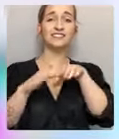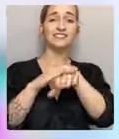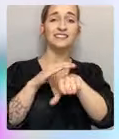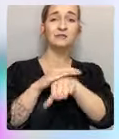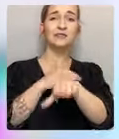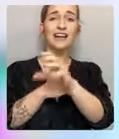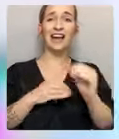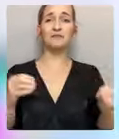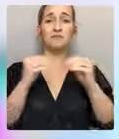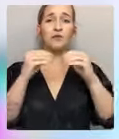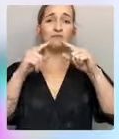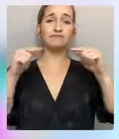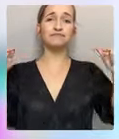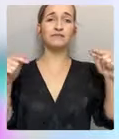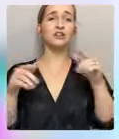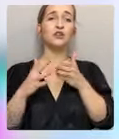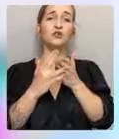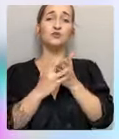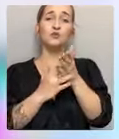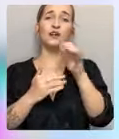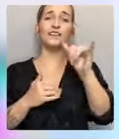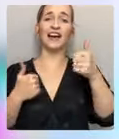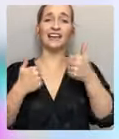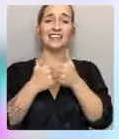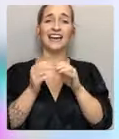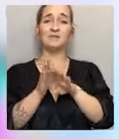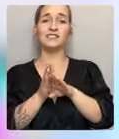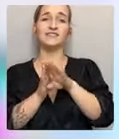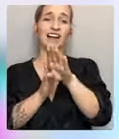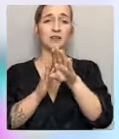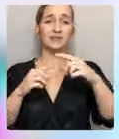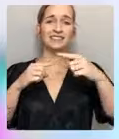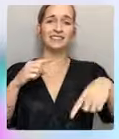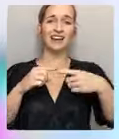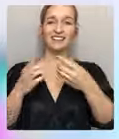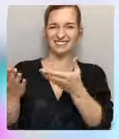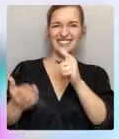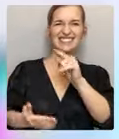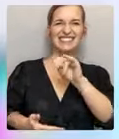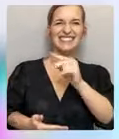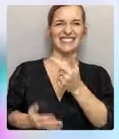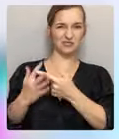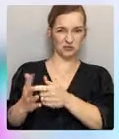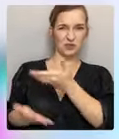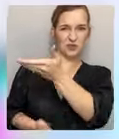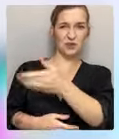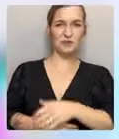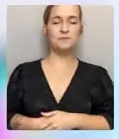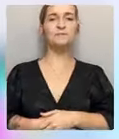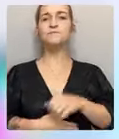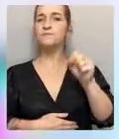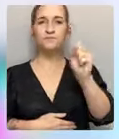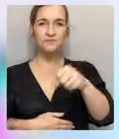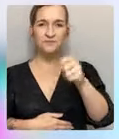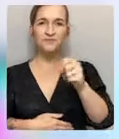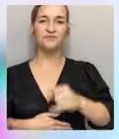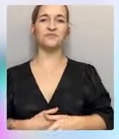and more, throughout the game dev cycle? Ting, I would love to have you kick this question off. Oh, yeah.